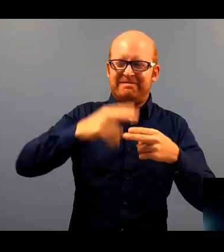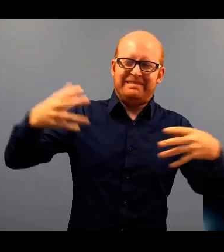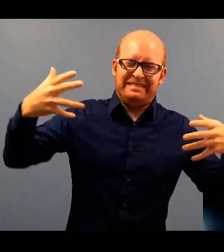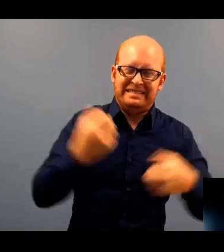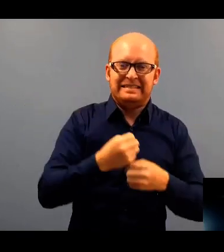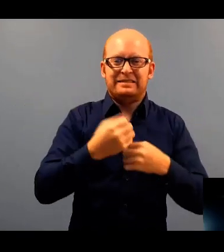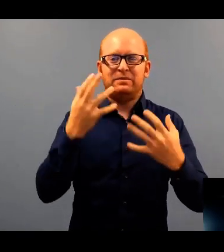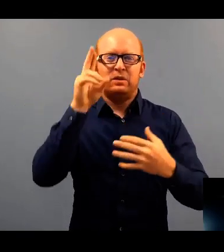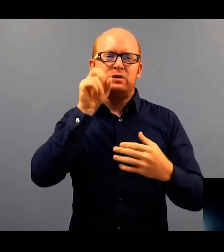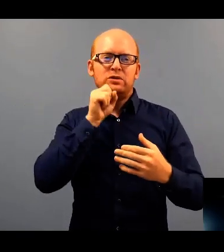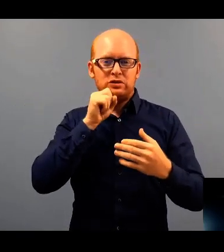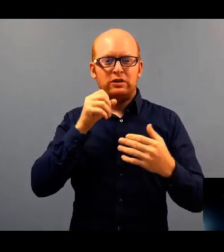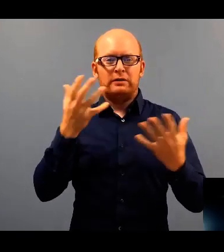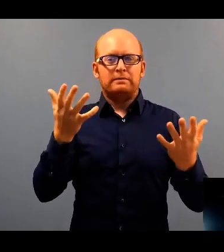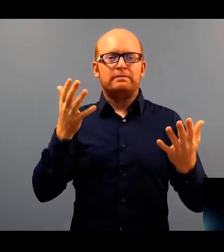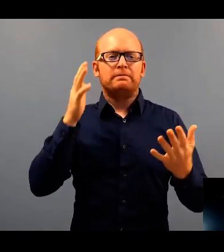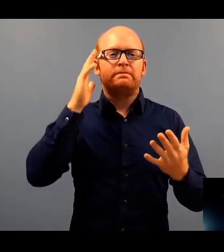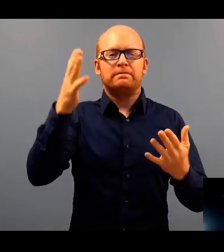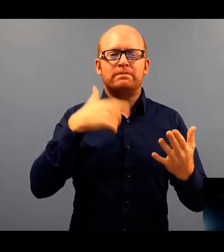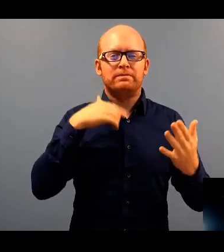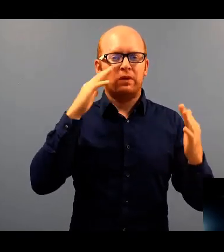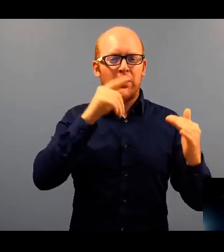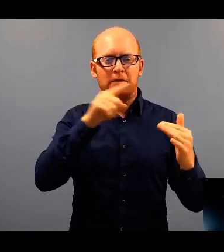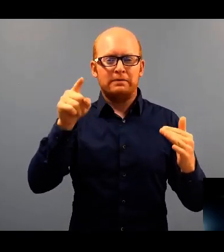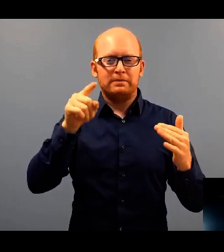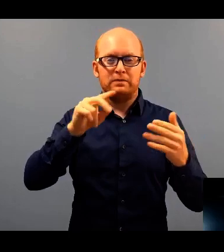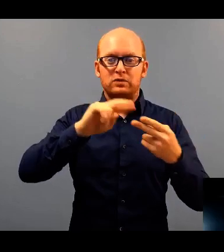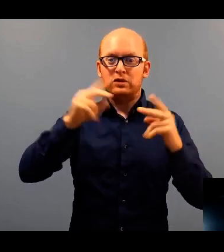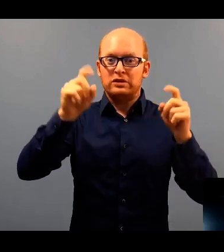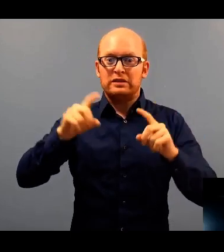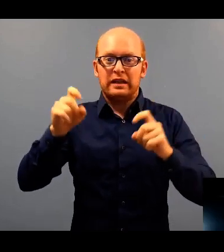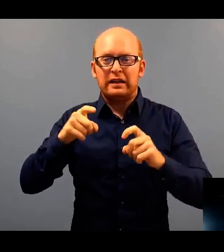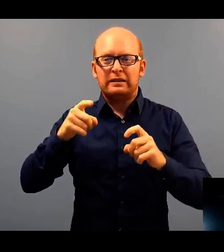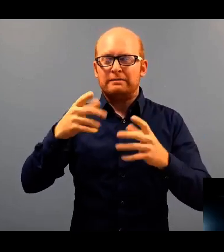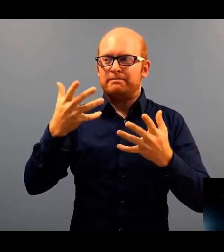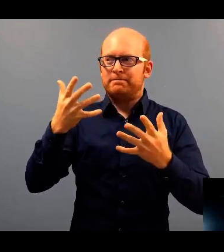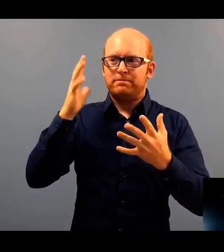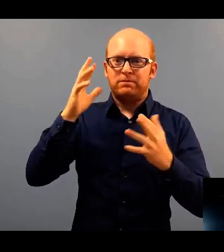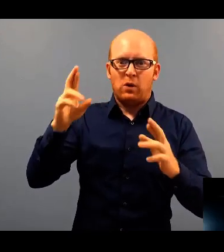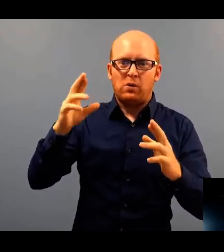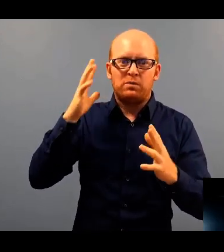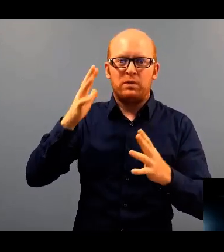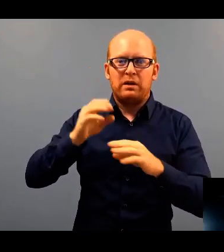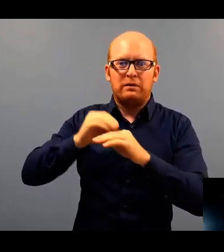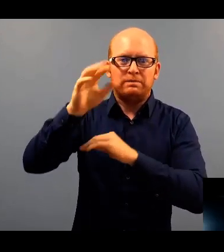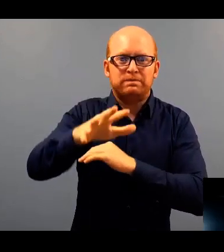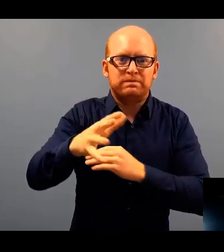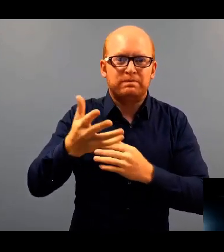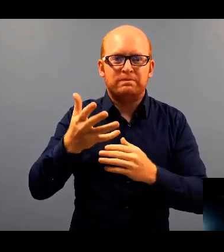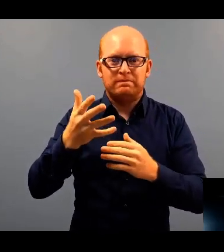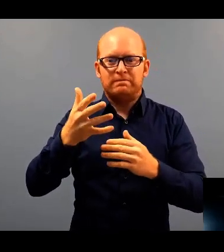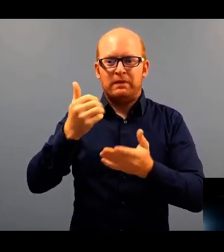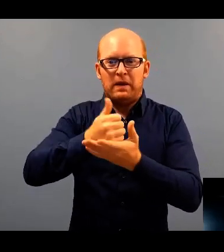of the genetics of Usher syndrome. In a future talk, I will address the role of genetic testing for patients with Usher syndrome and the complexity